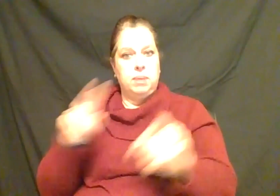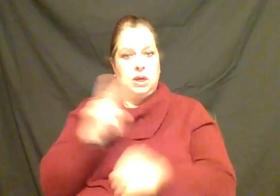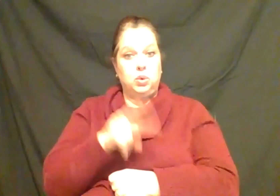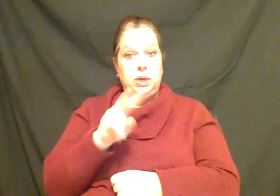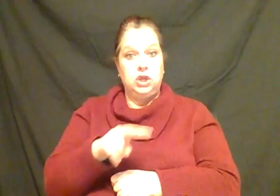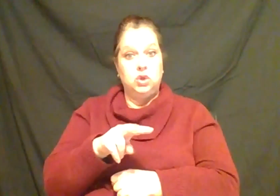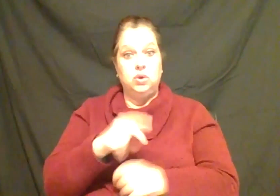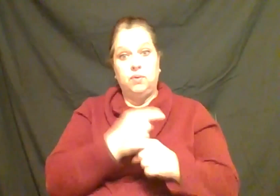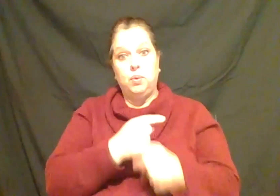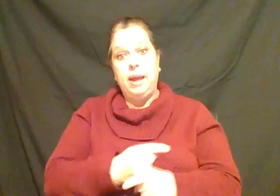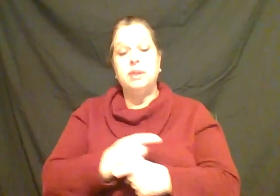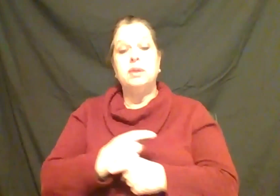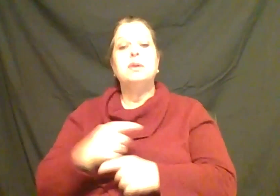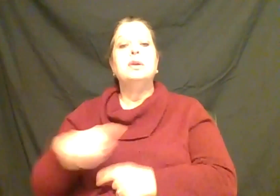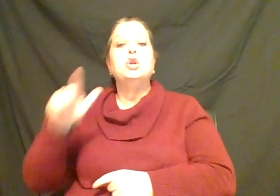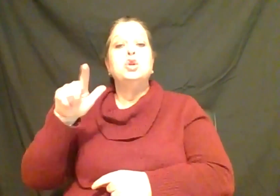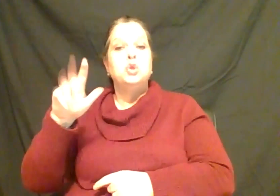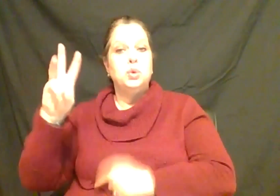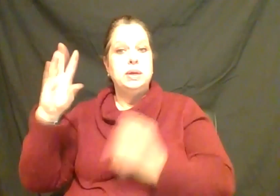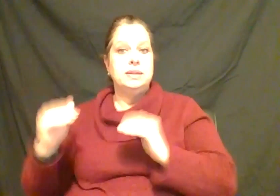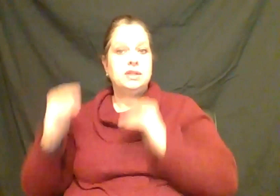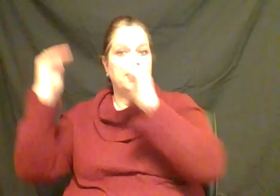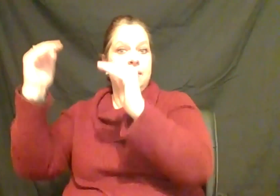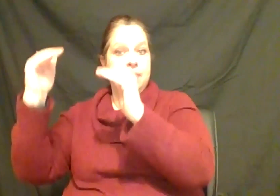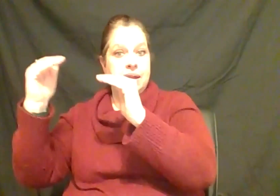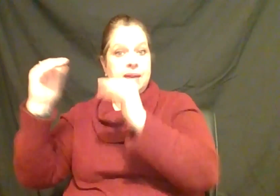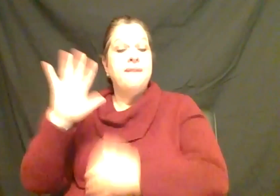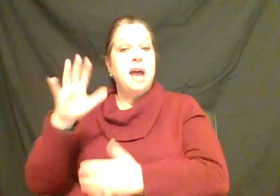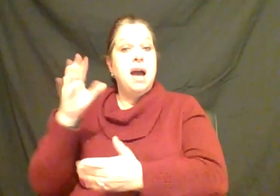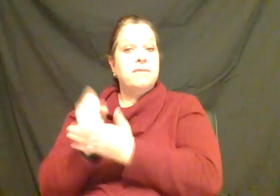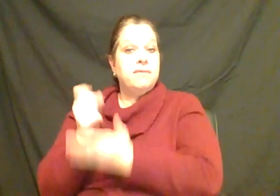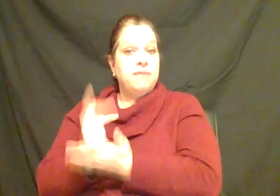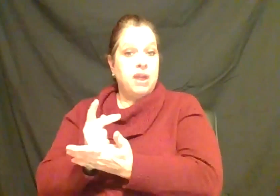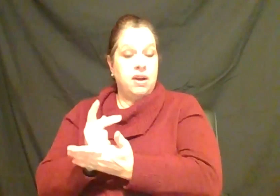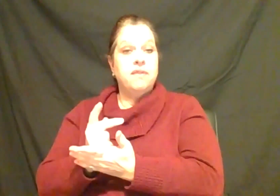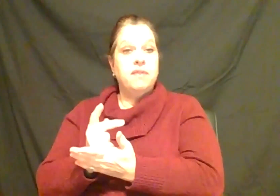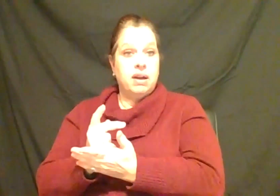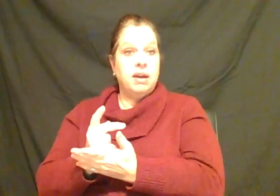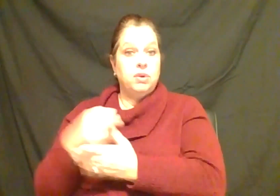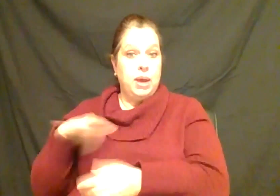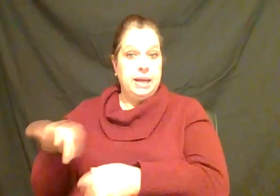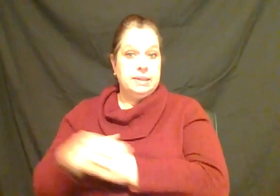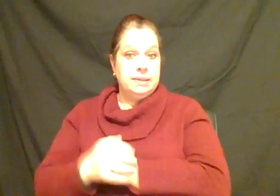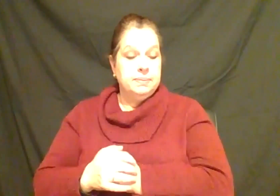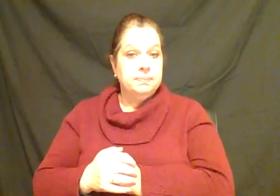26 for advanced studies and five verified credits for both diploma types and then how many years of